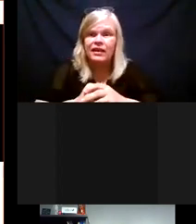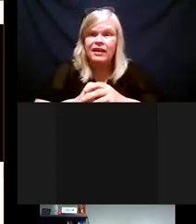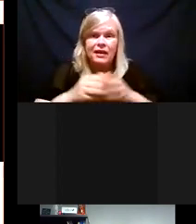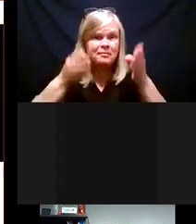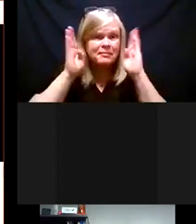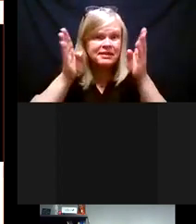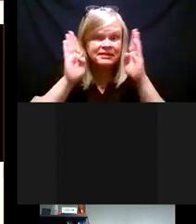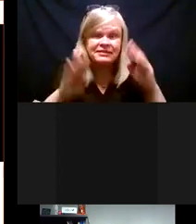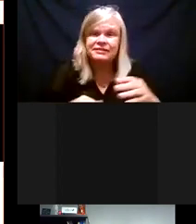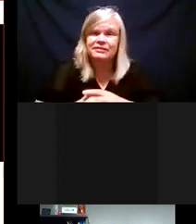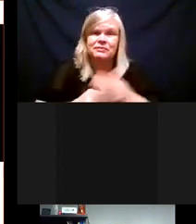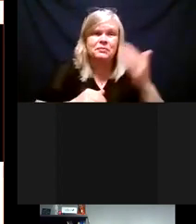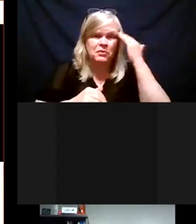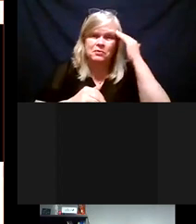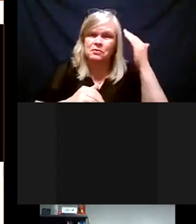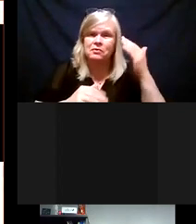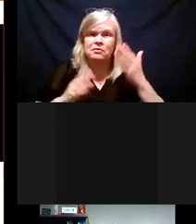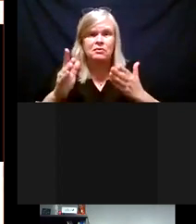WE KNOW THAT GOING THROUGH AND READING THROUGH STATUTES AND ALL